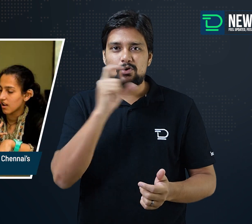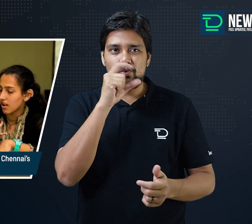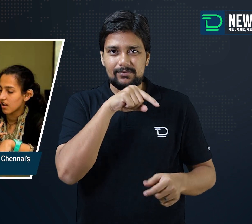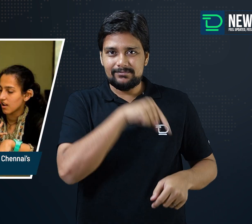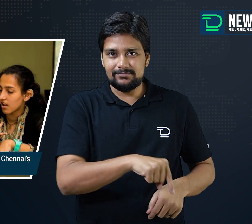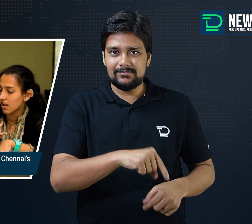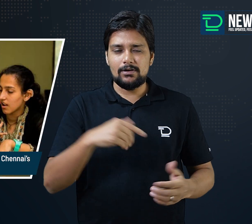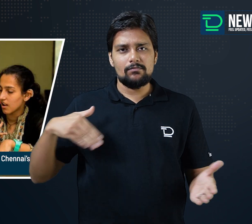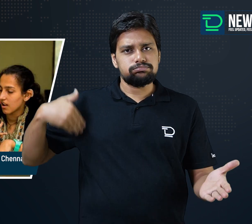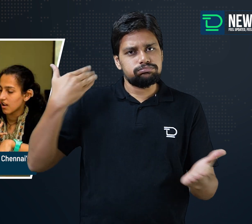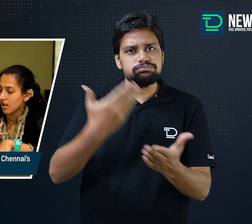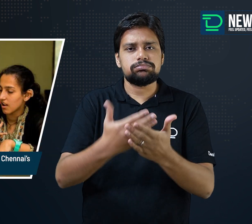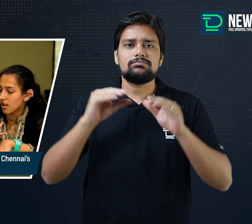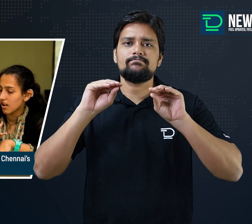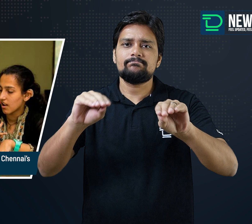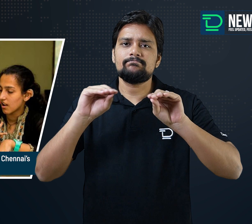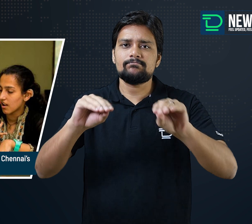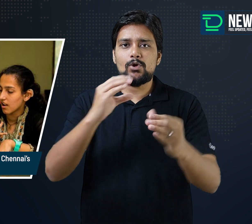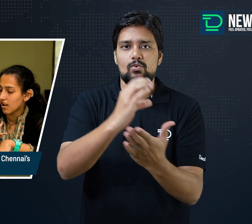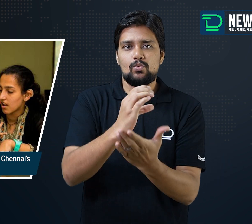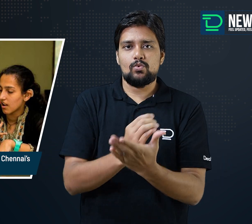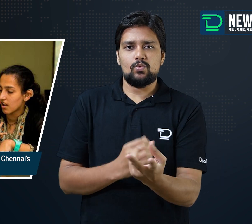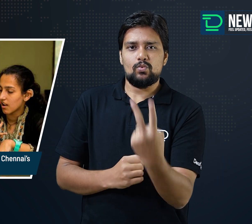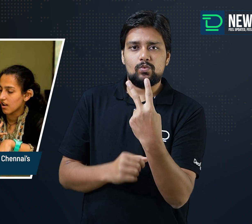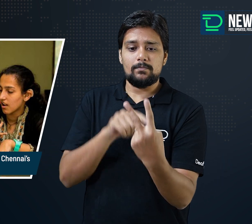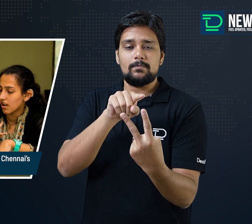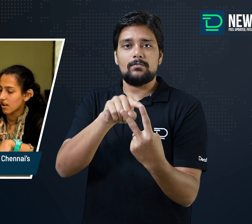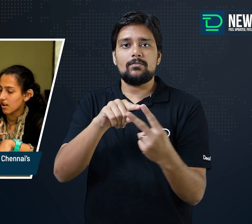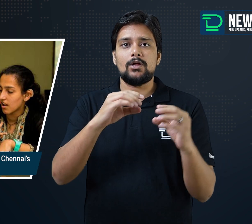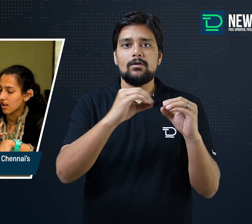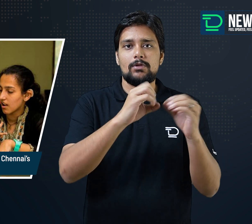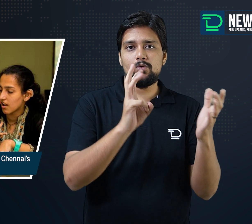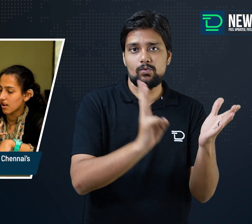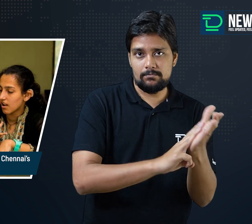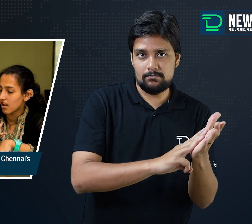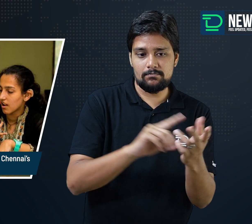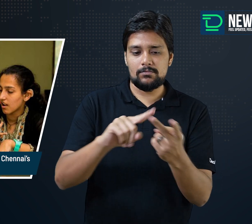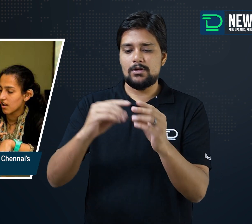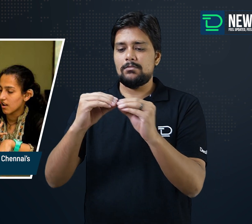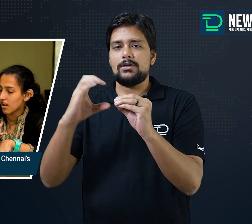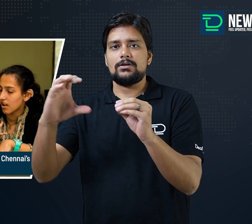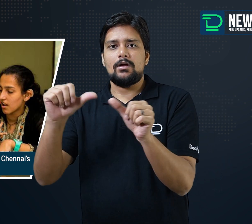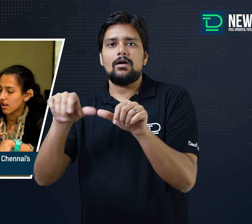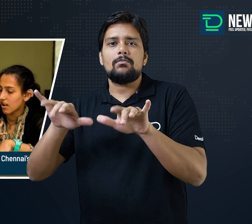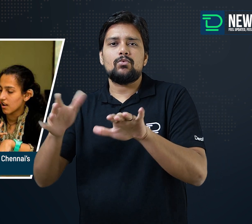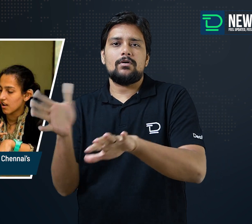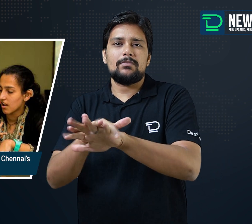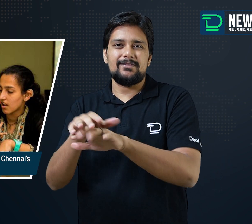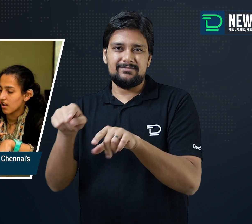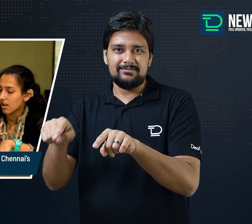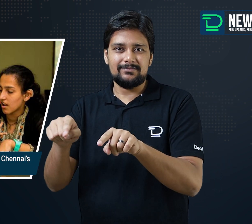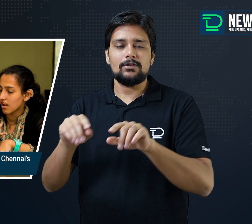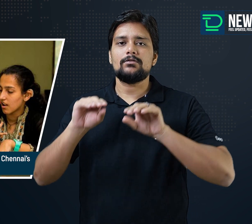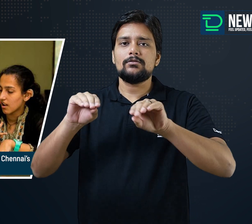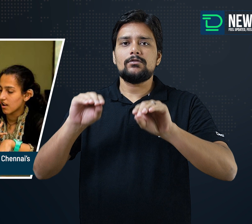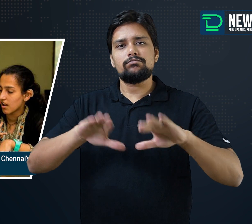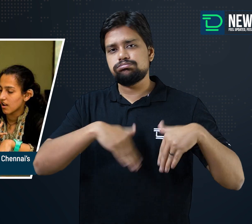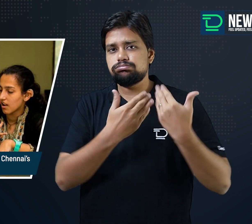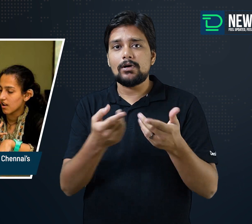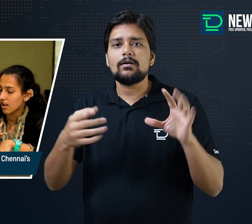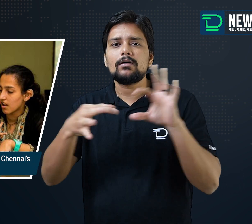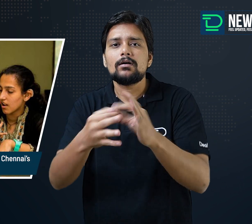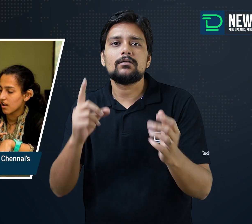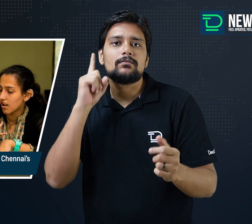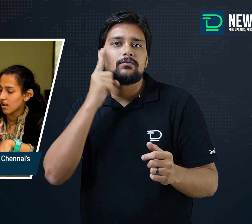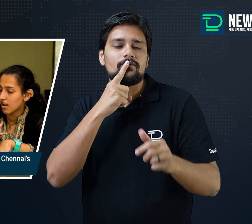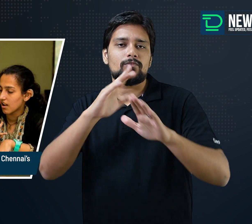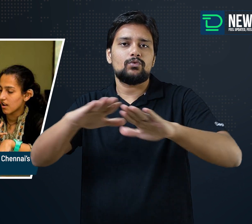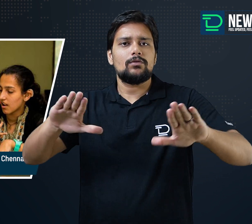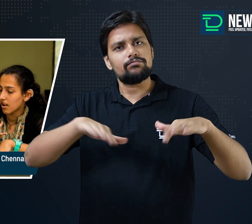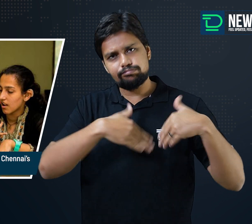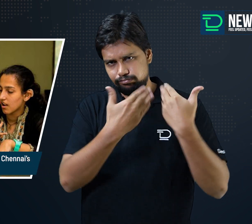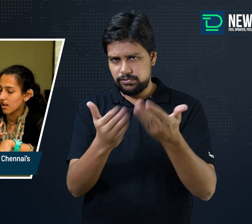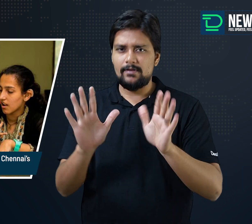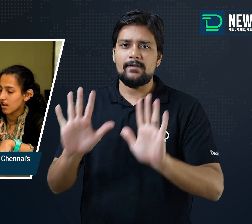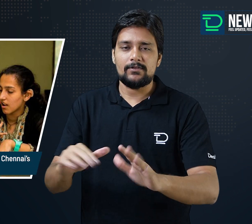Currently, the college has B Com and Bachelor in Computer Application (BCA) courses exclusively for Deaf students.